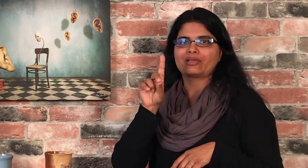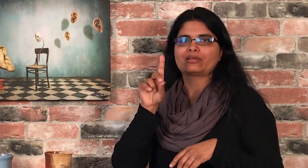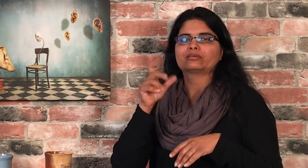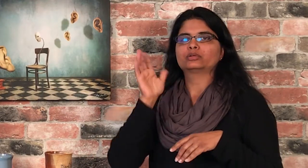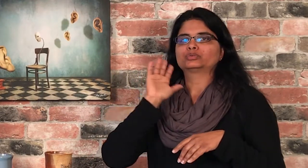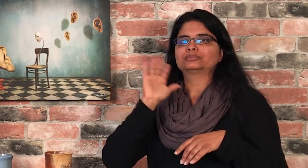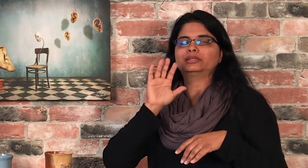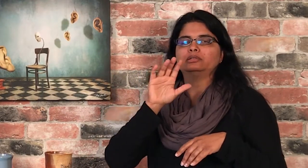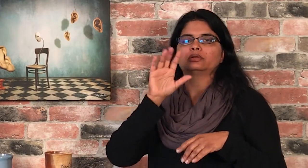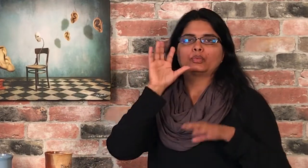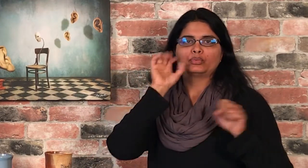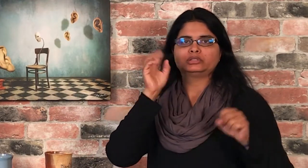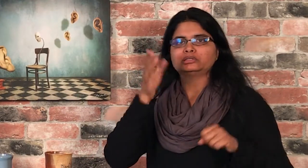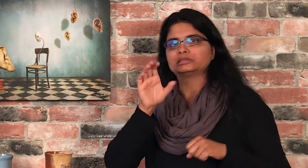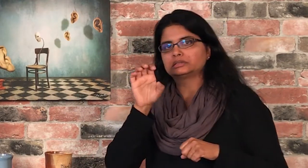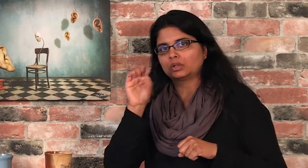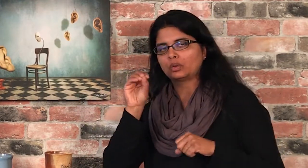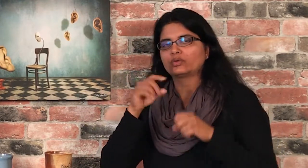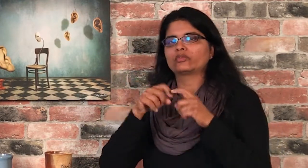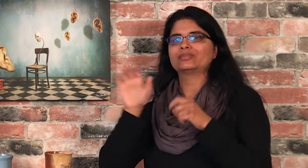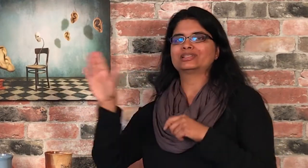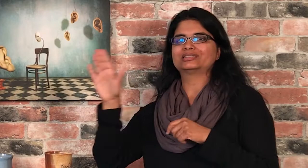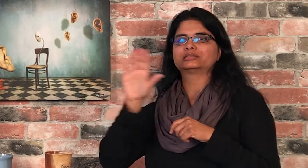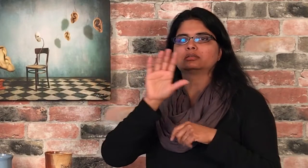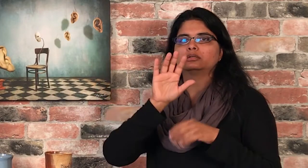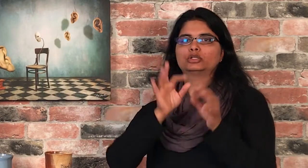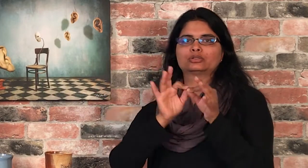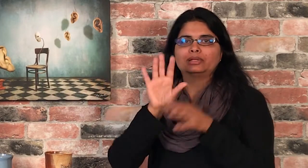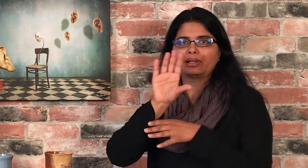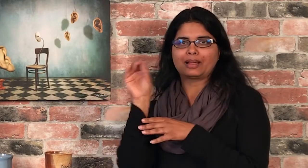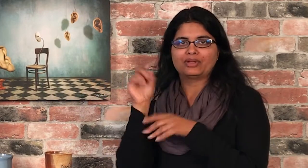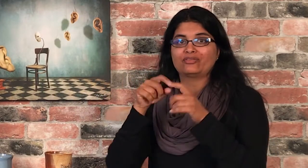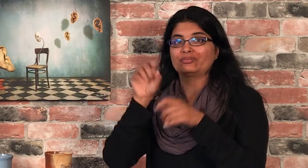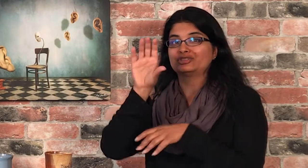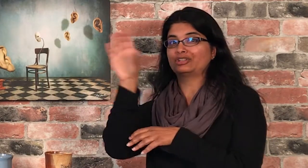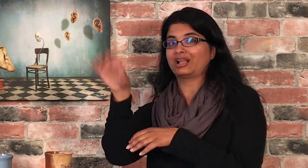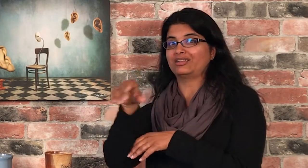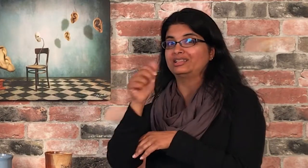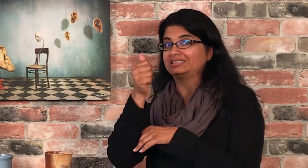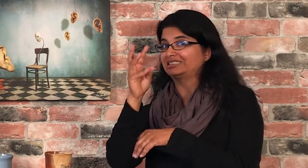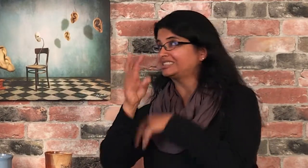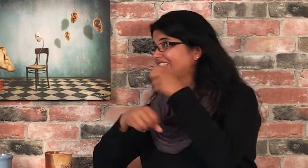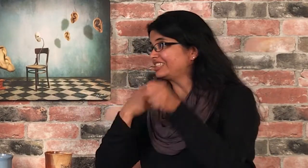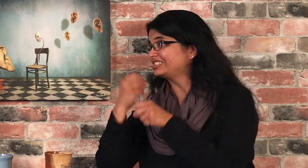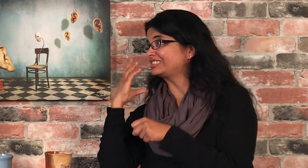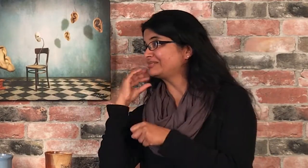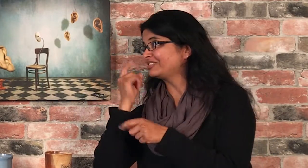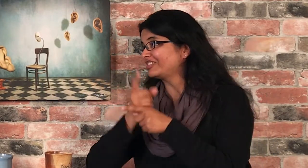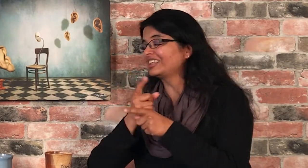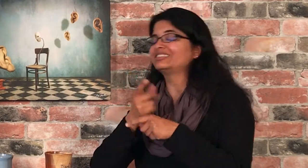Raymond used to be President/CEO of his interpreting company in Chicago, with 16 years of experience. Right?